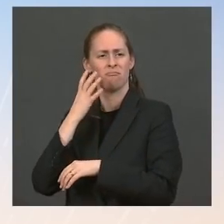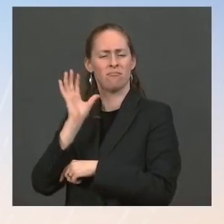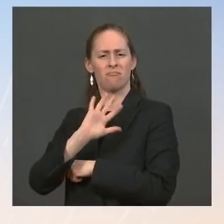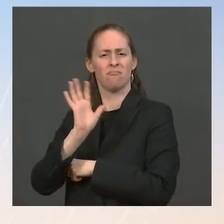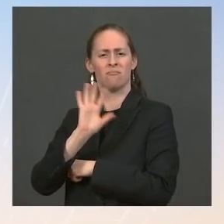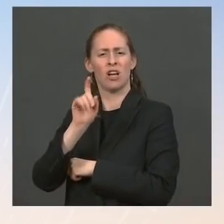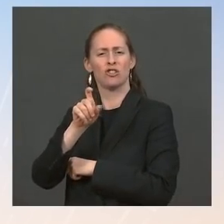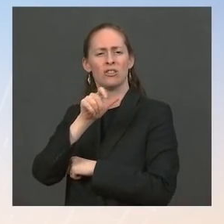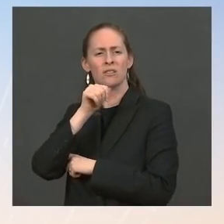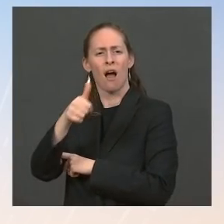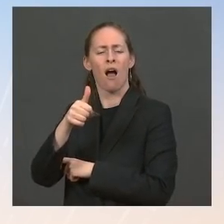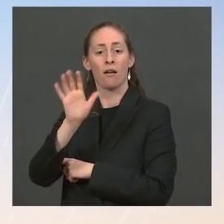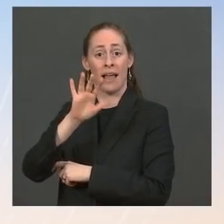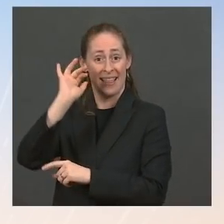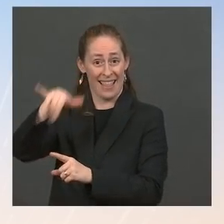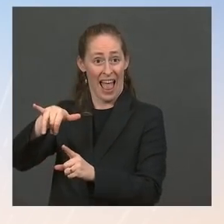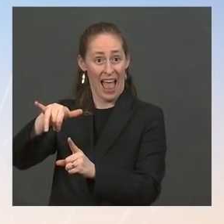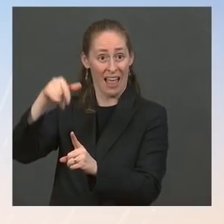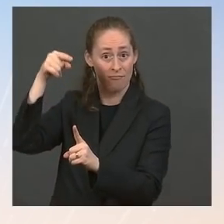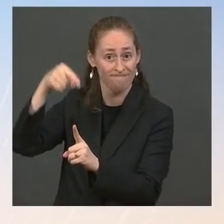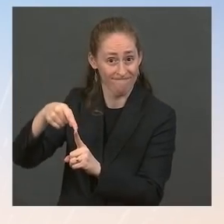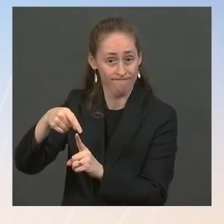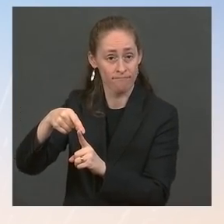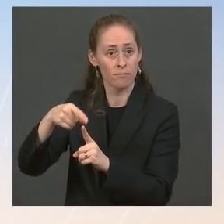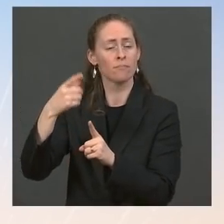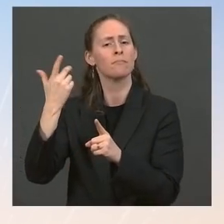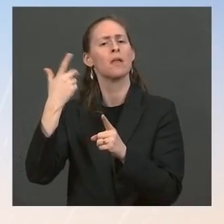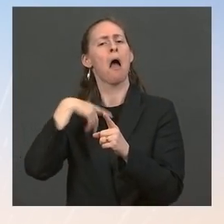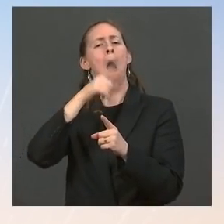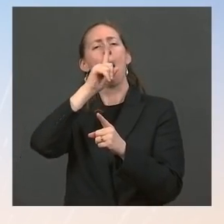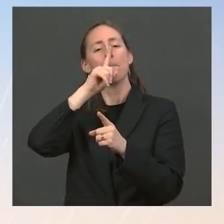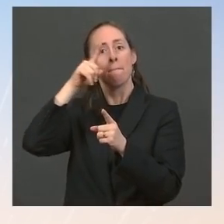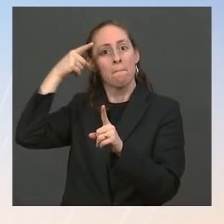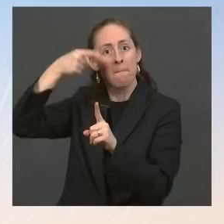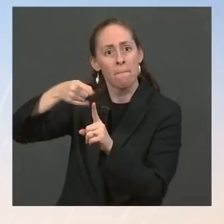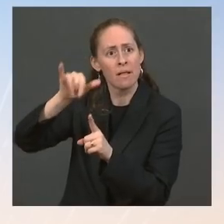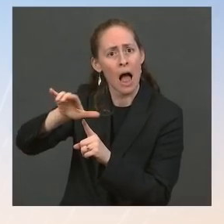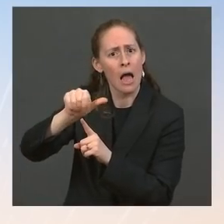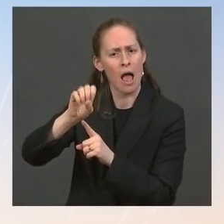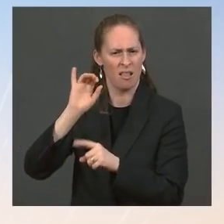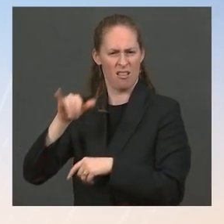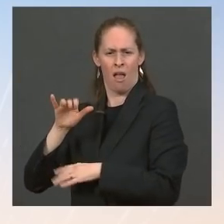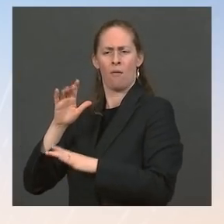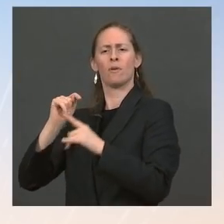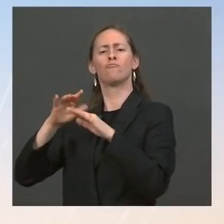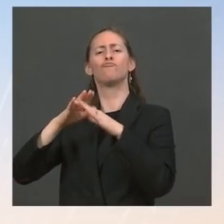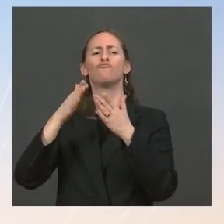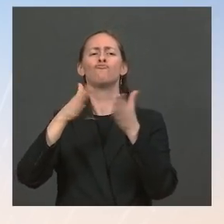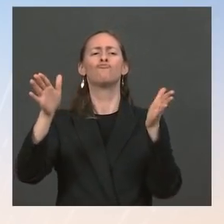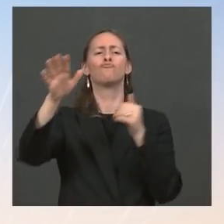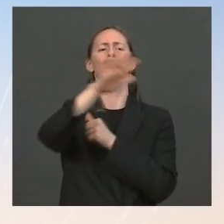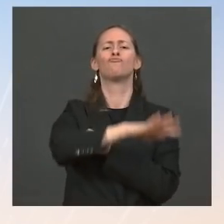which I'm not speaking to; I'm just making broad comments about his own view -- there's an ongoing trial. We're awaiting a verdict.